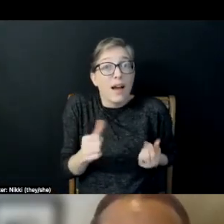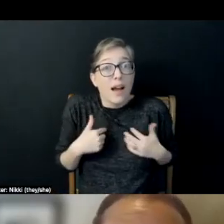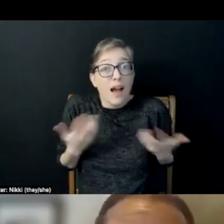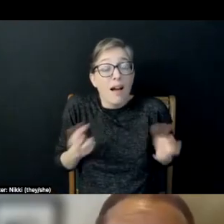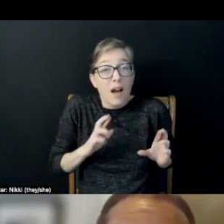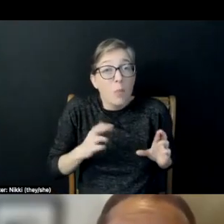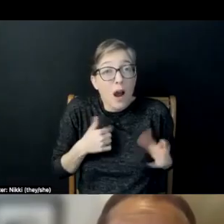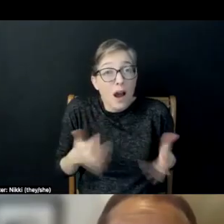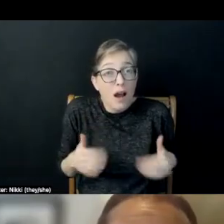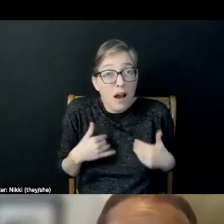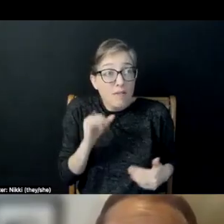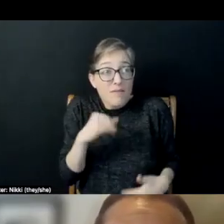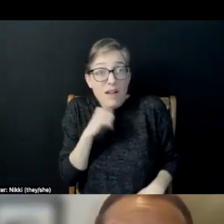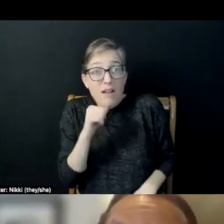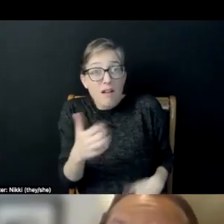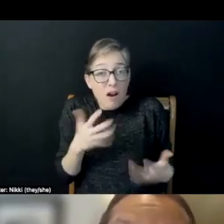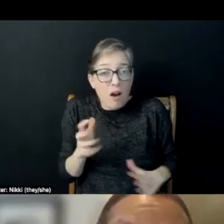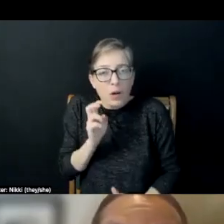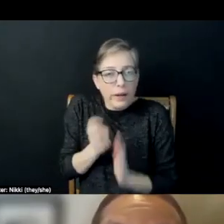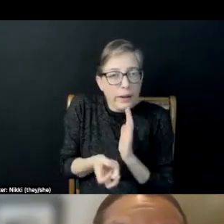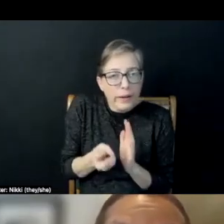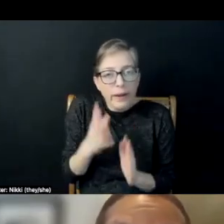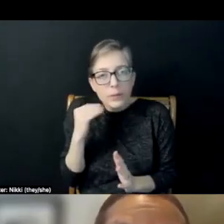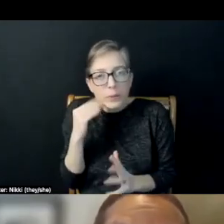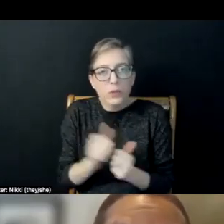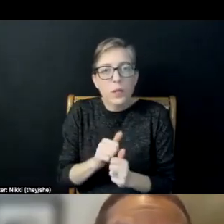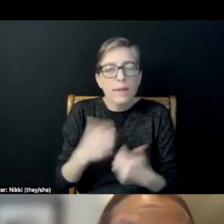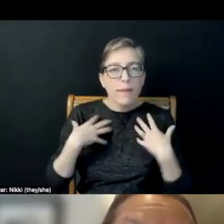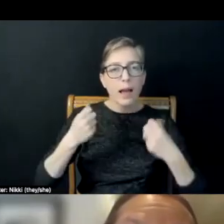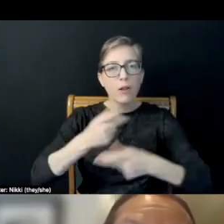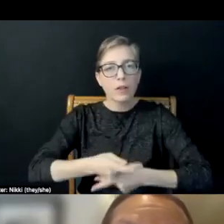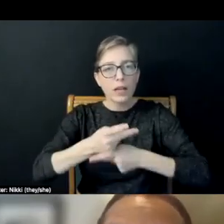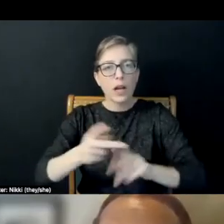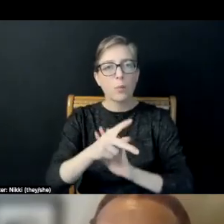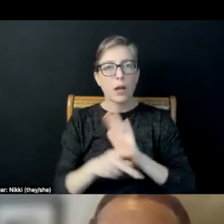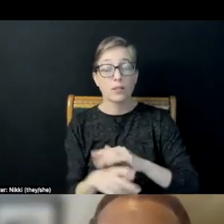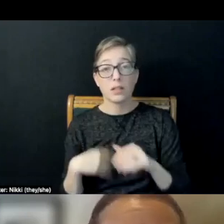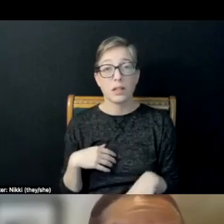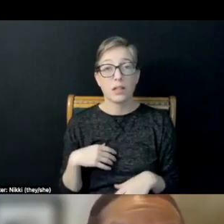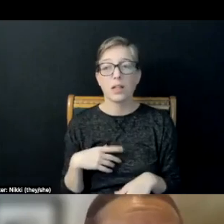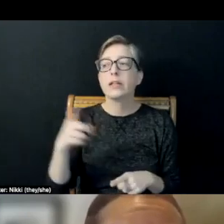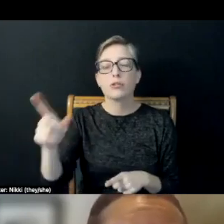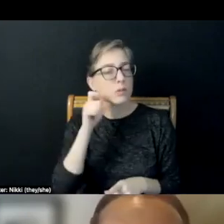health care policy and known that she wasn't the final decision maker? Had I not known that I could say no?